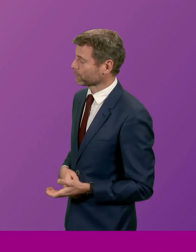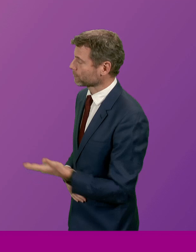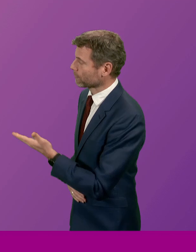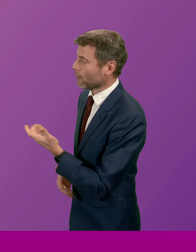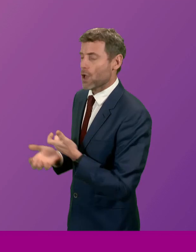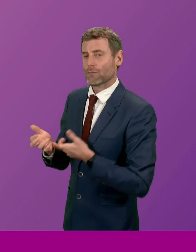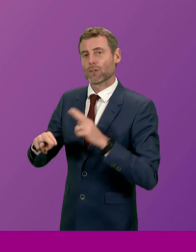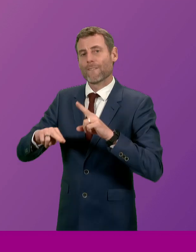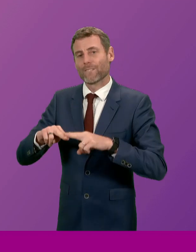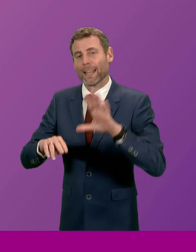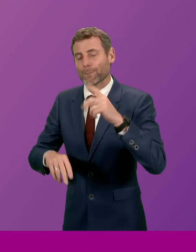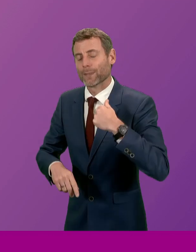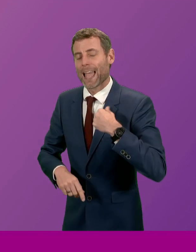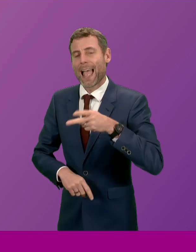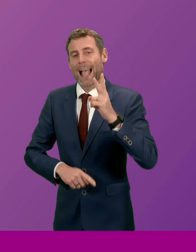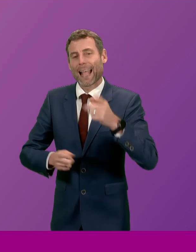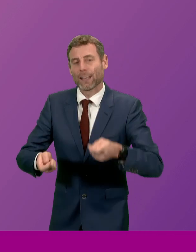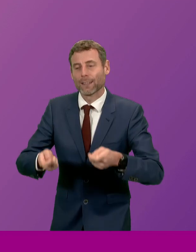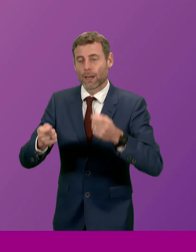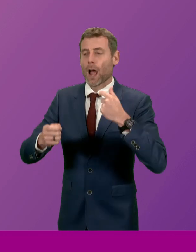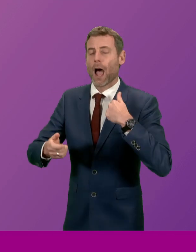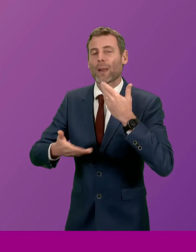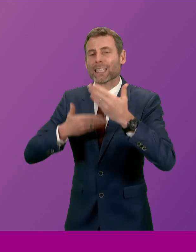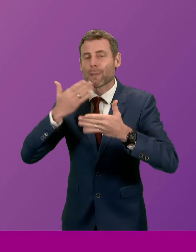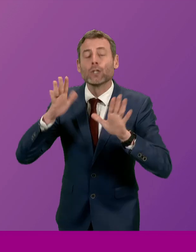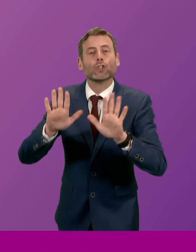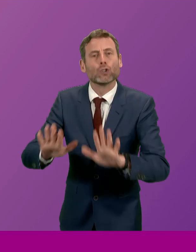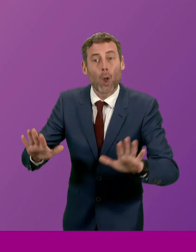I will repeat this again and, for the First Minister’s benefit, I will do so very slowly. At